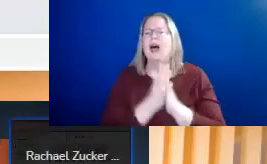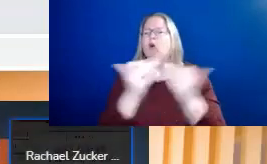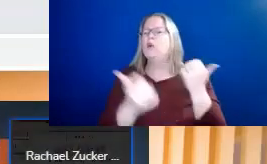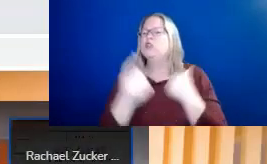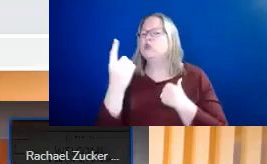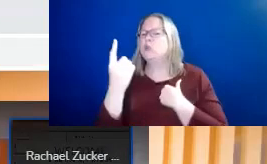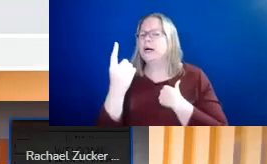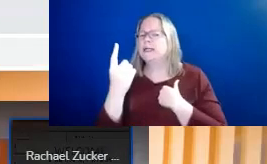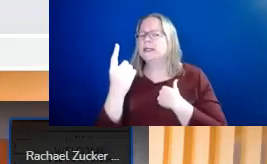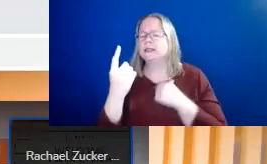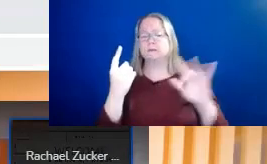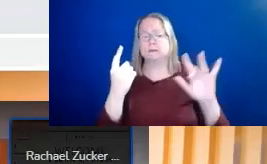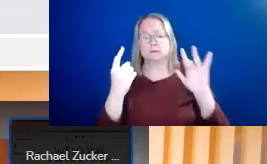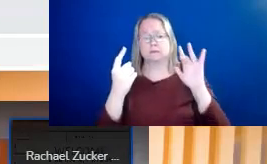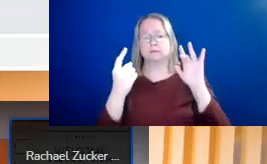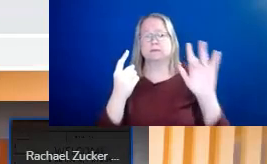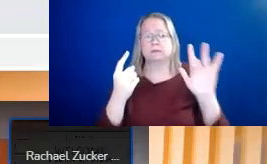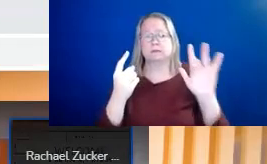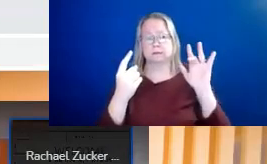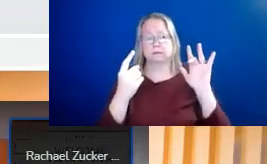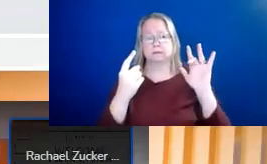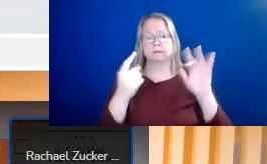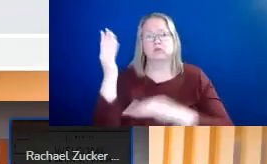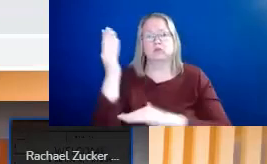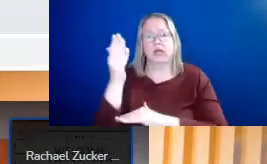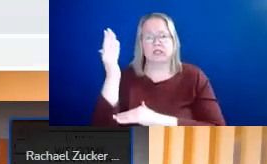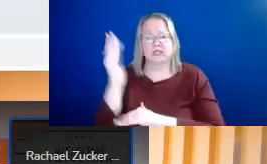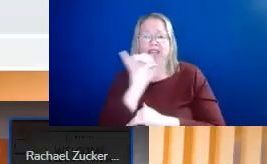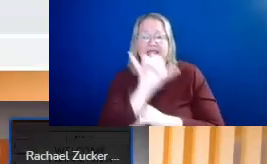12:25:20 Then you will be able to do your presentation from here. You can